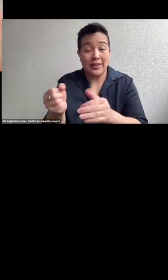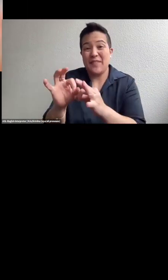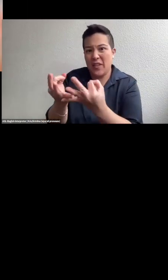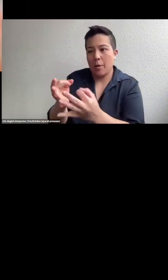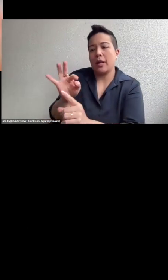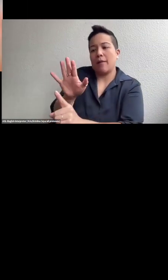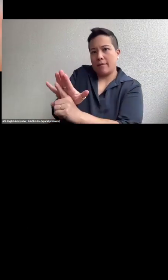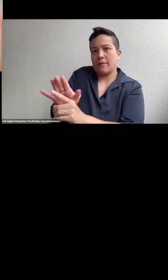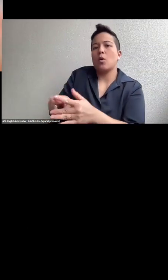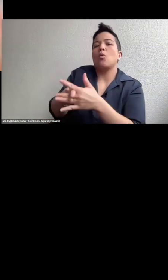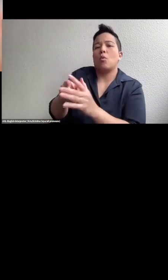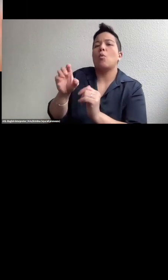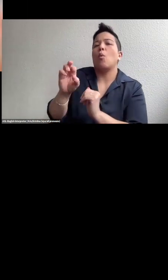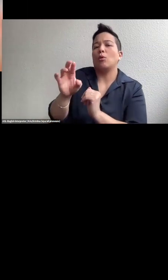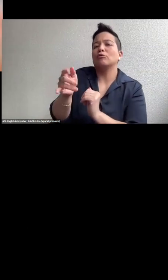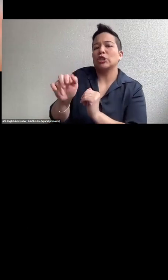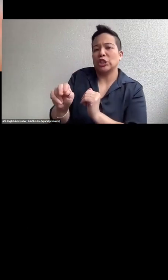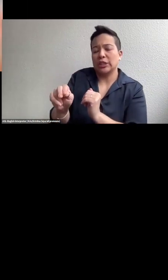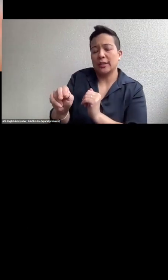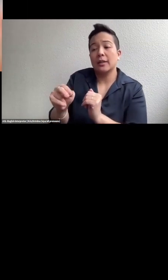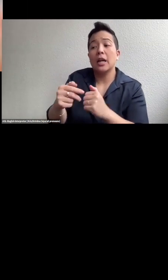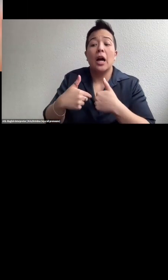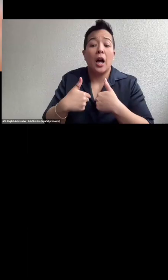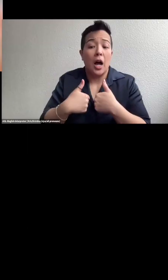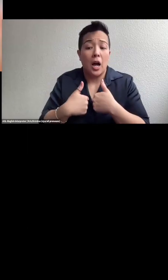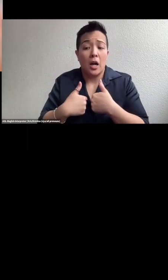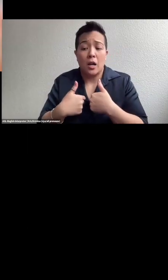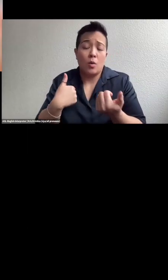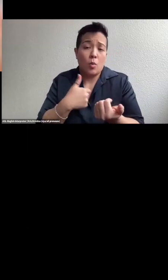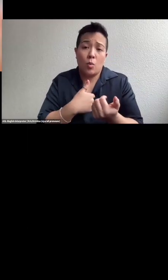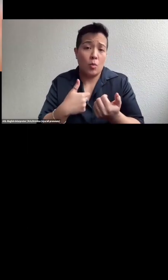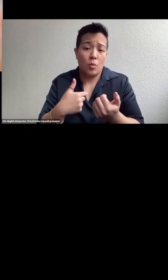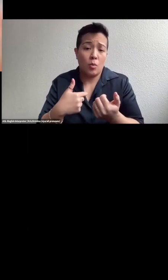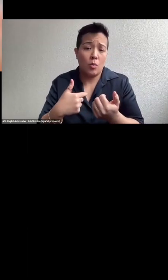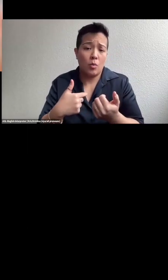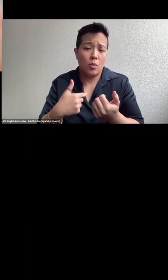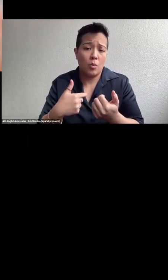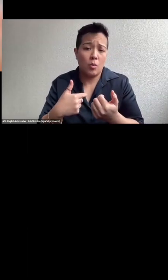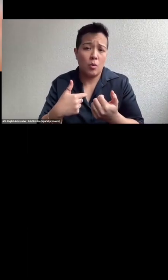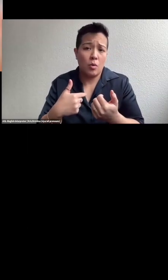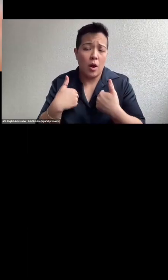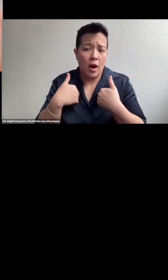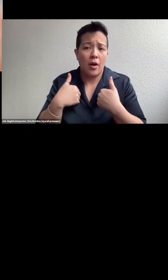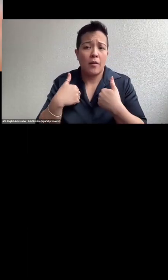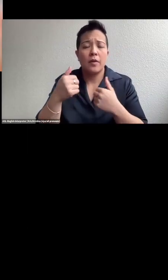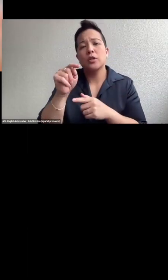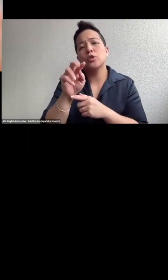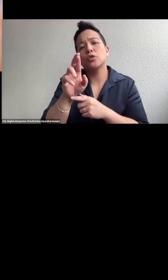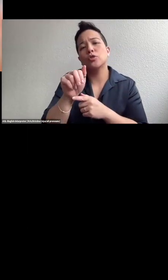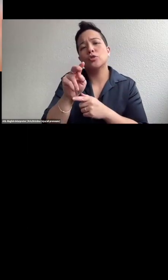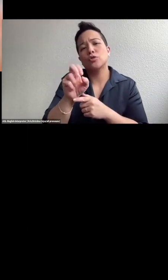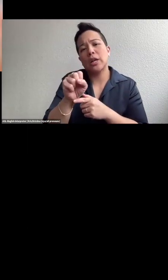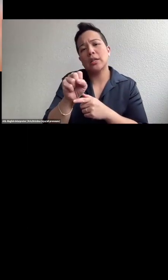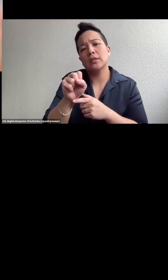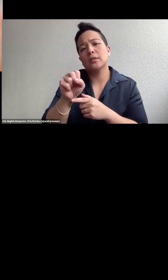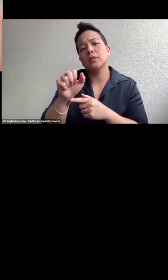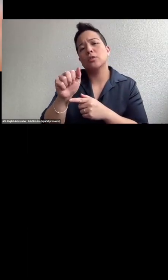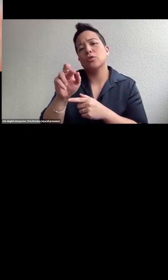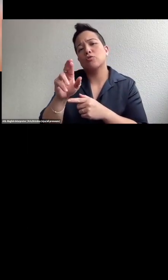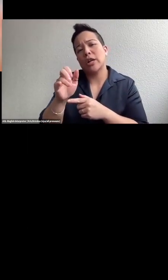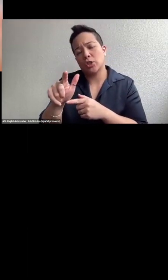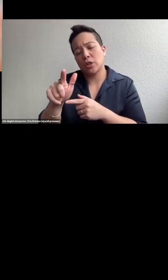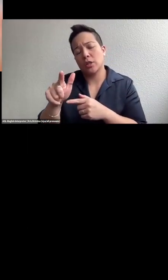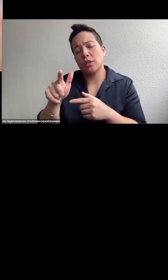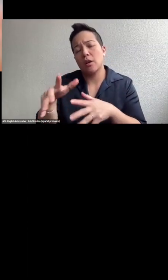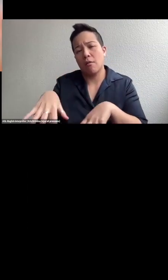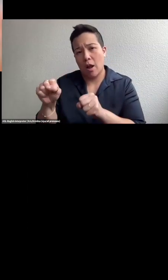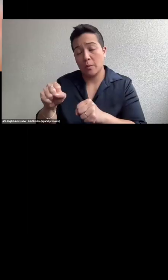We have a transracial adoption. My youngest is